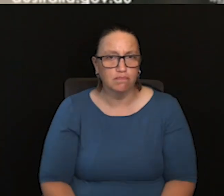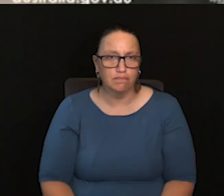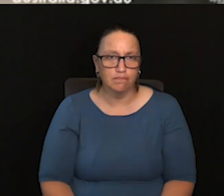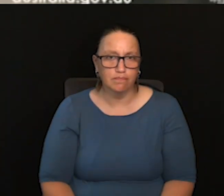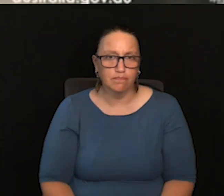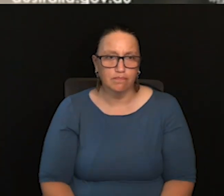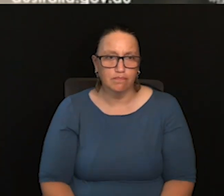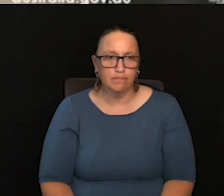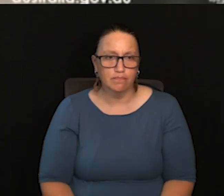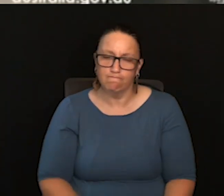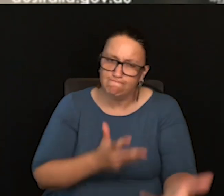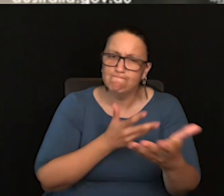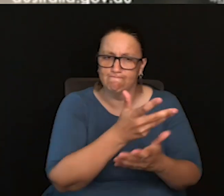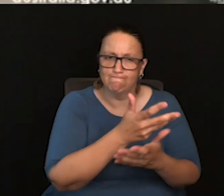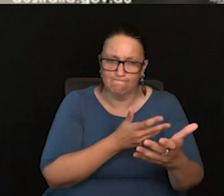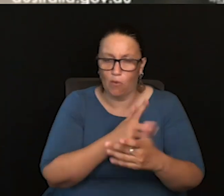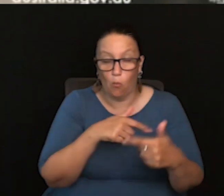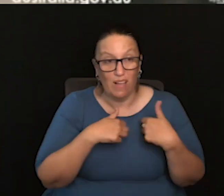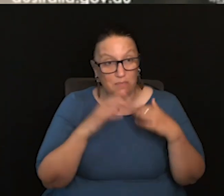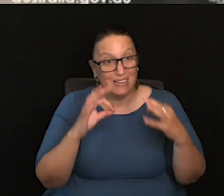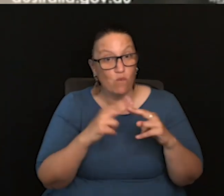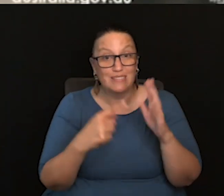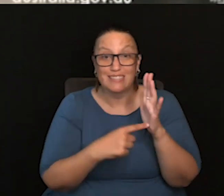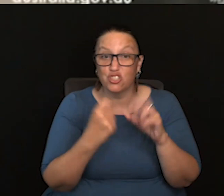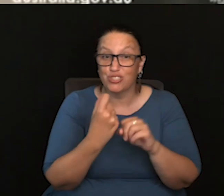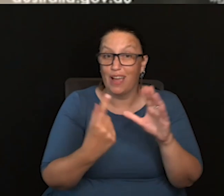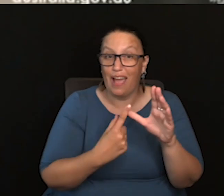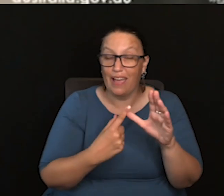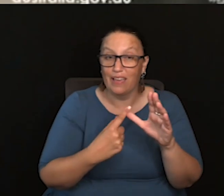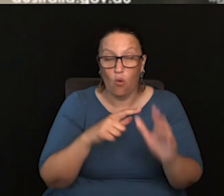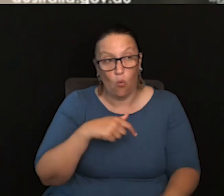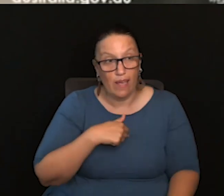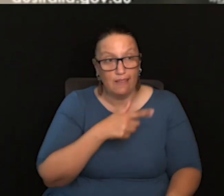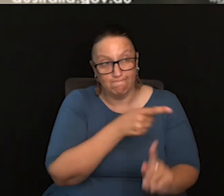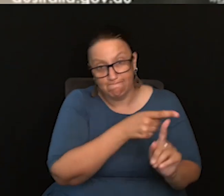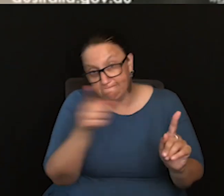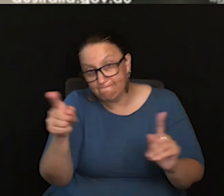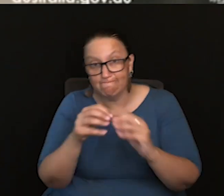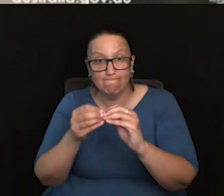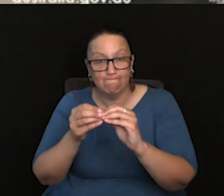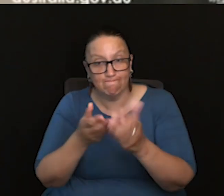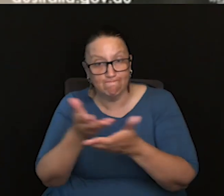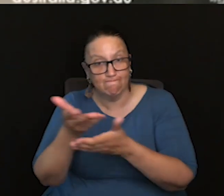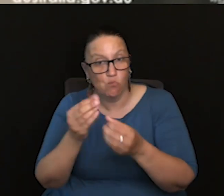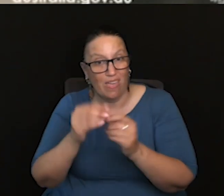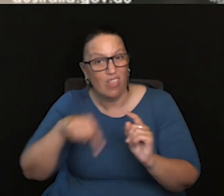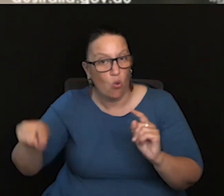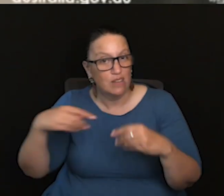as I understand it. In particular, we have had the TGA approve 67 tests.